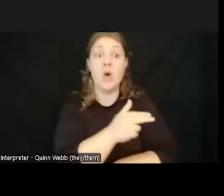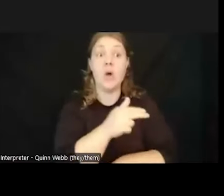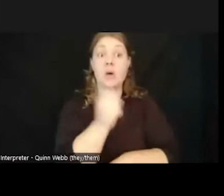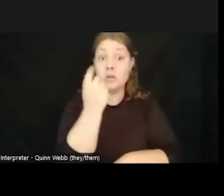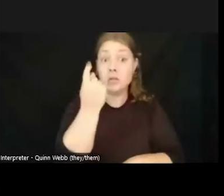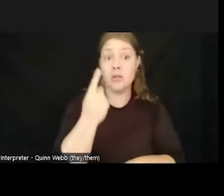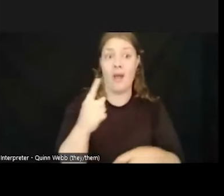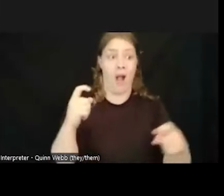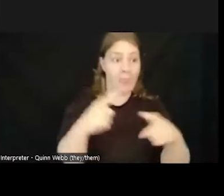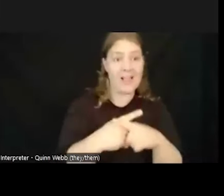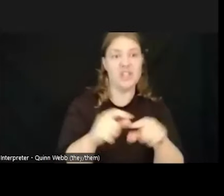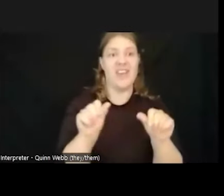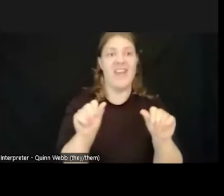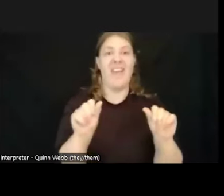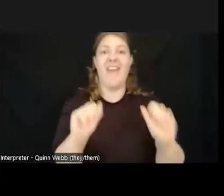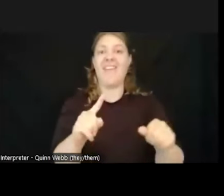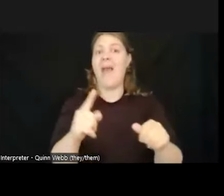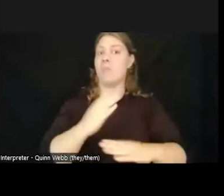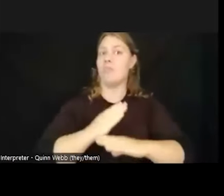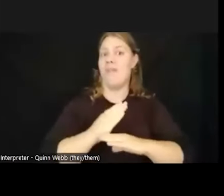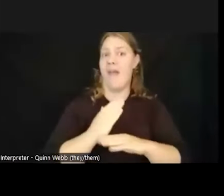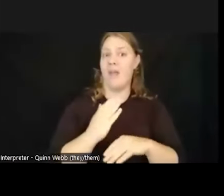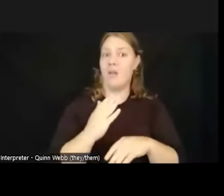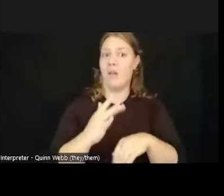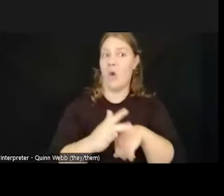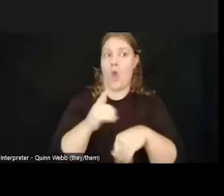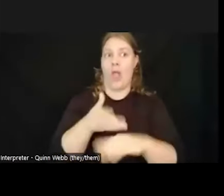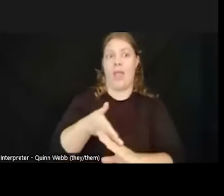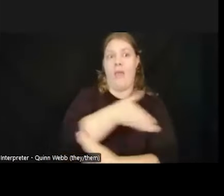wait until the last minute but instead of asking the question of why are we waiting